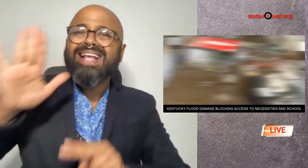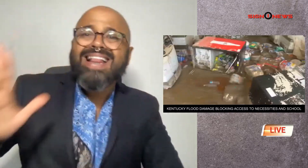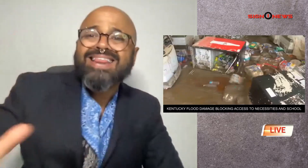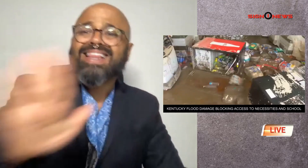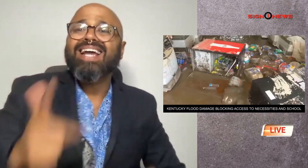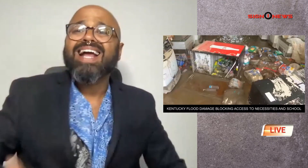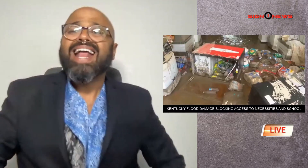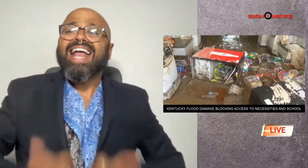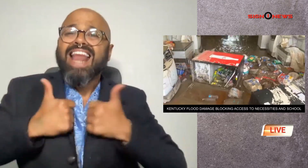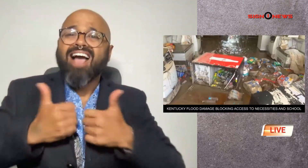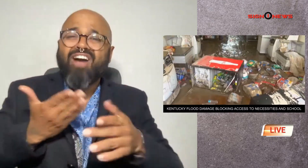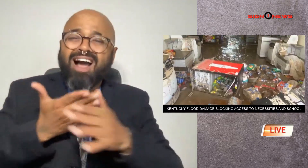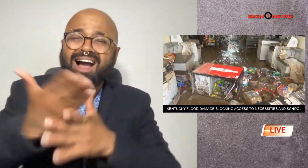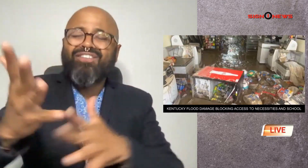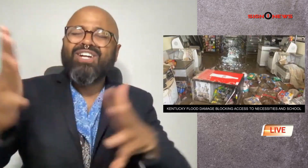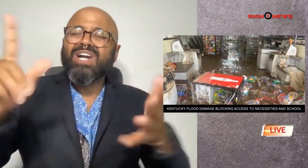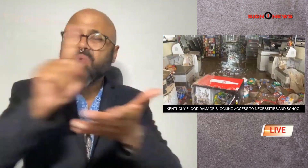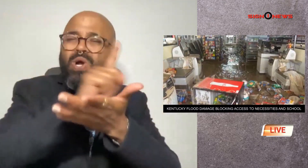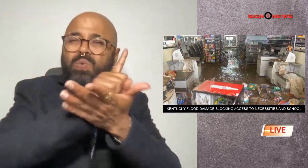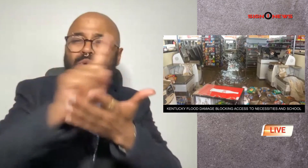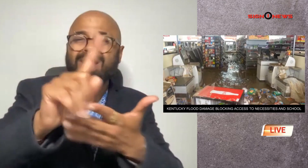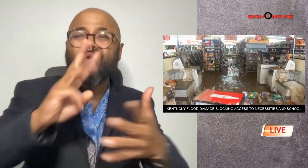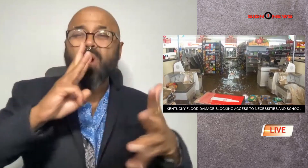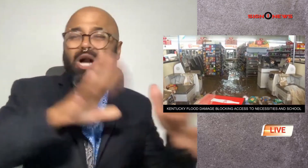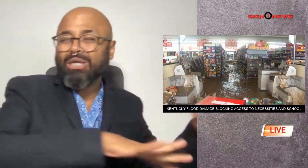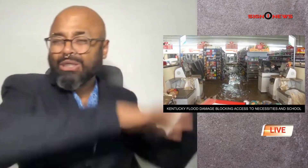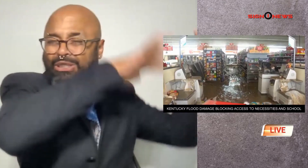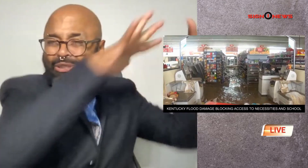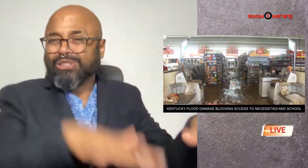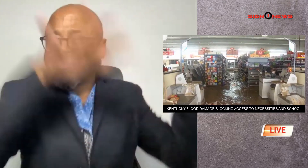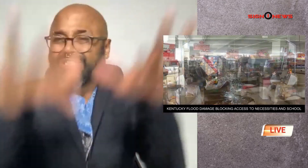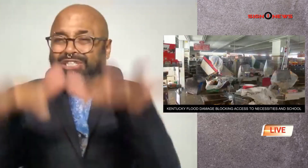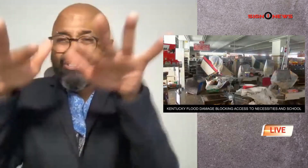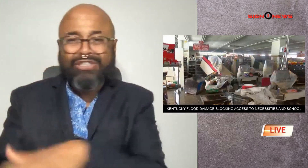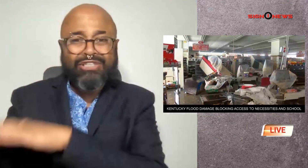people in Kentucky are trying to rebuild their lives after a week of daily flooding